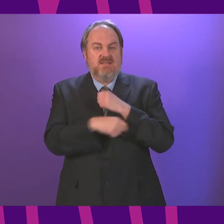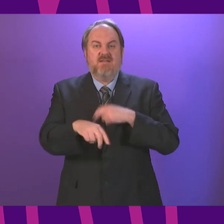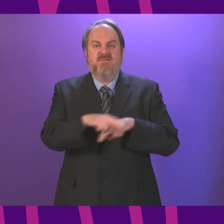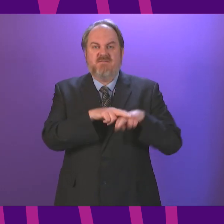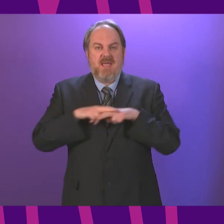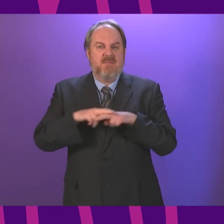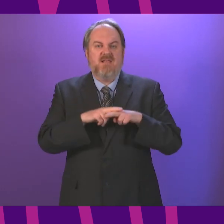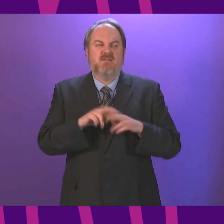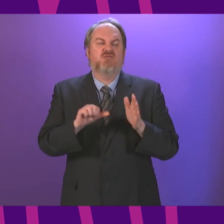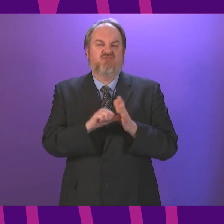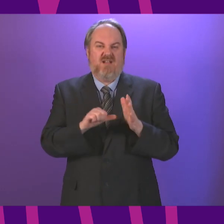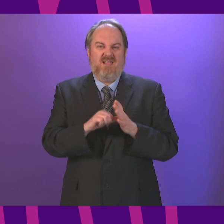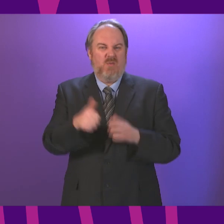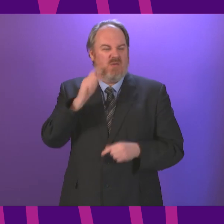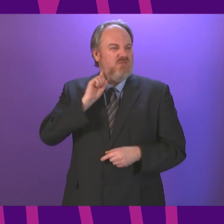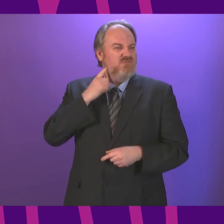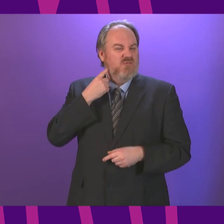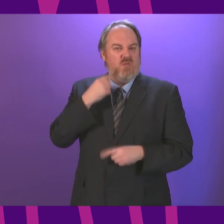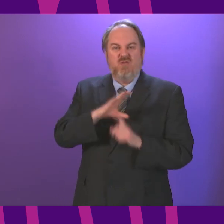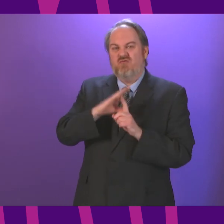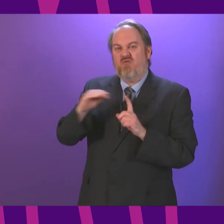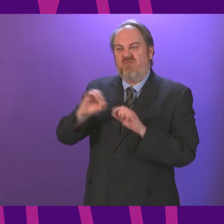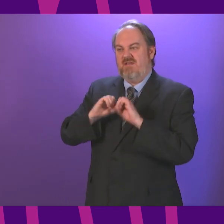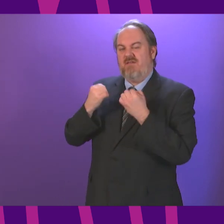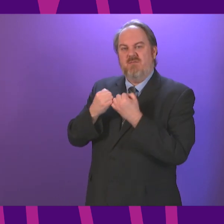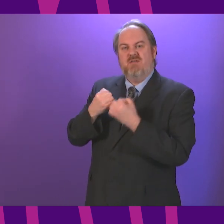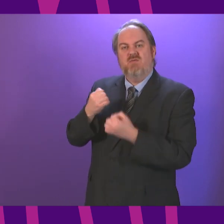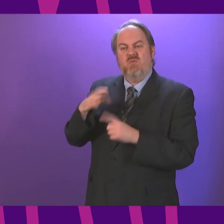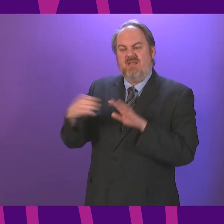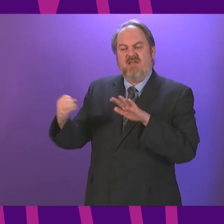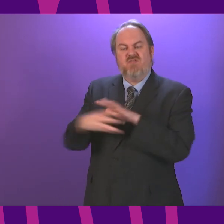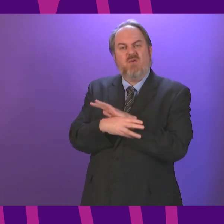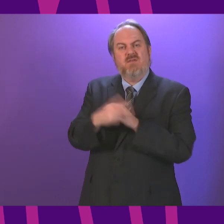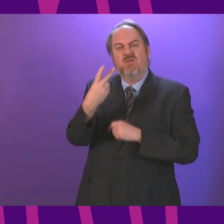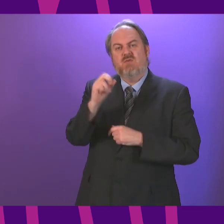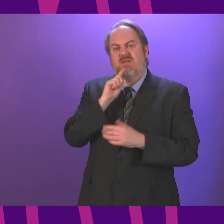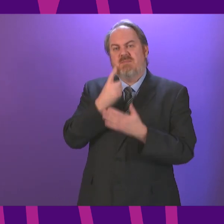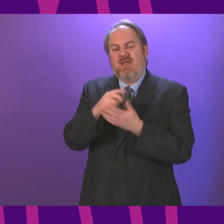decision to scrap the £20 uplift to universal credit from September